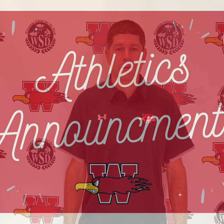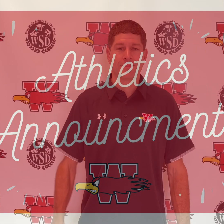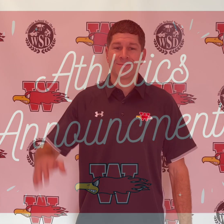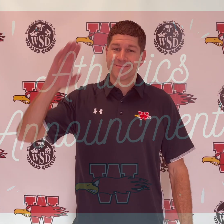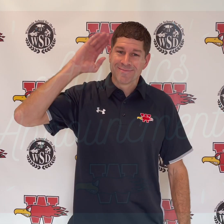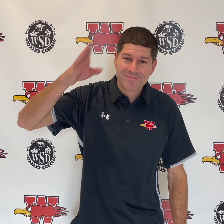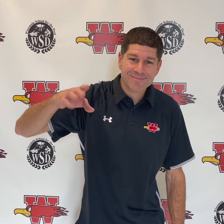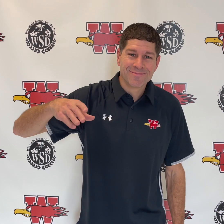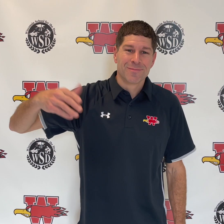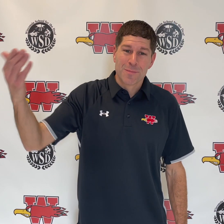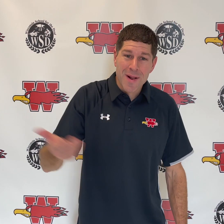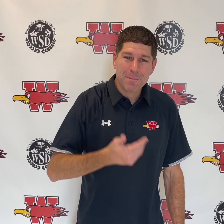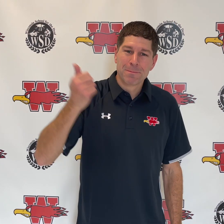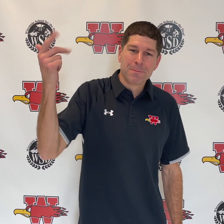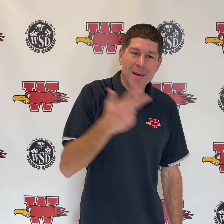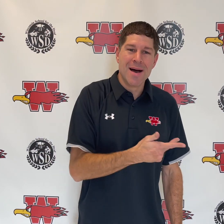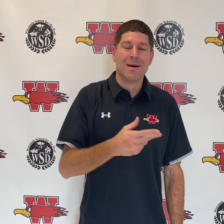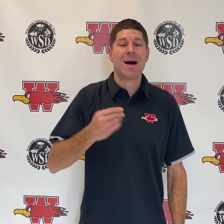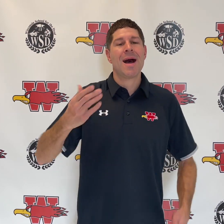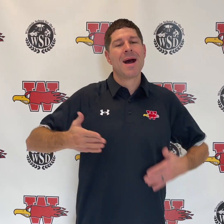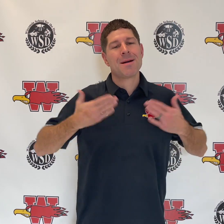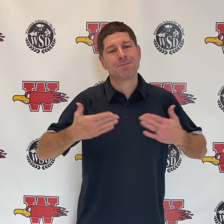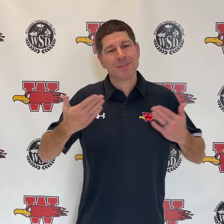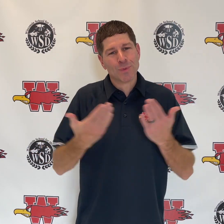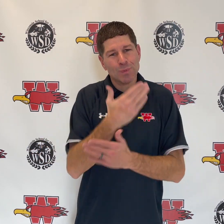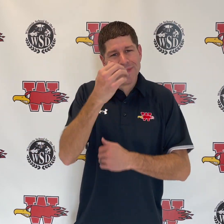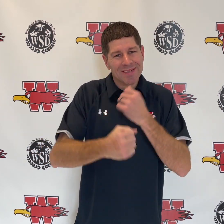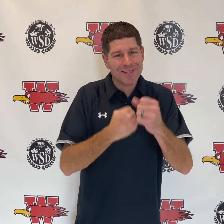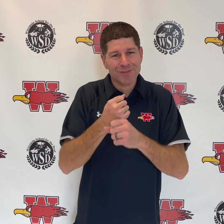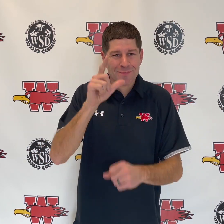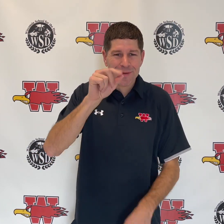Hello! Welcome back. Happy New Year, 2022!